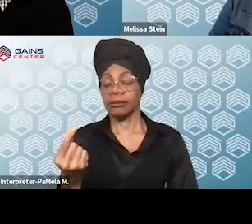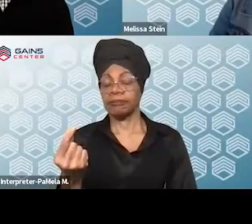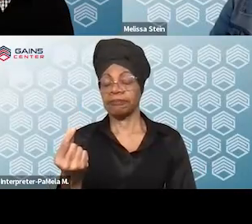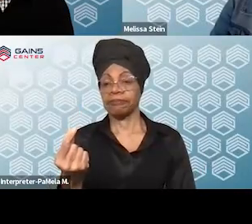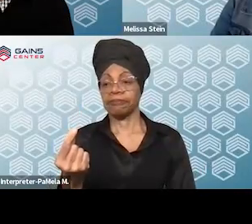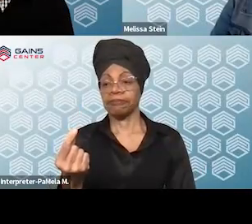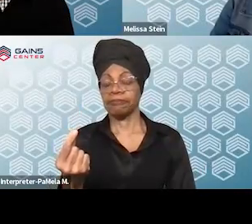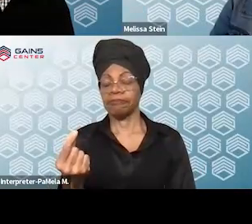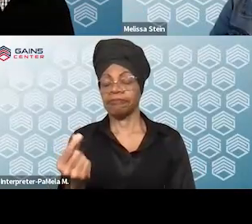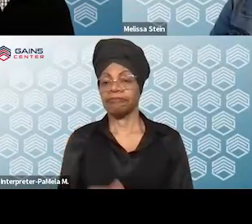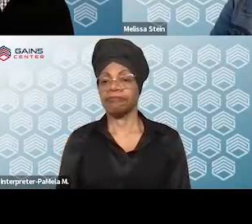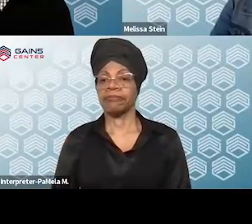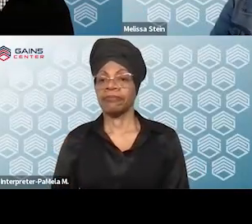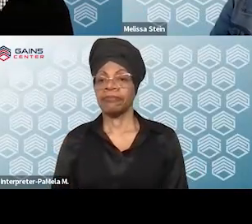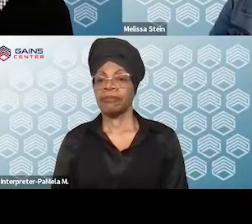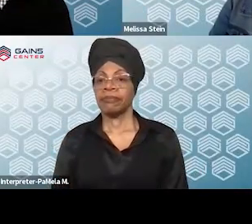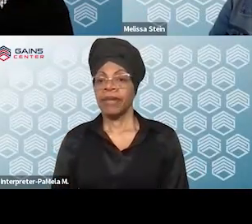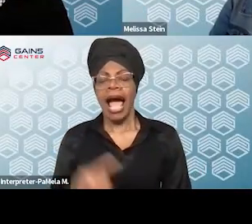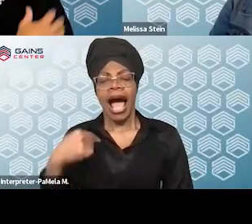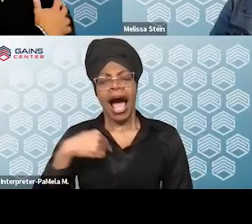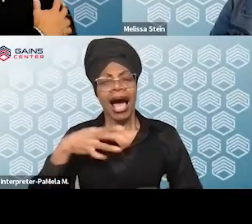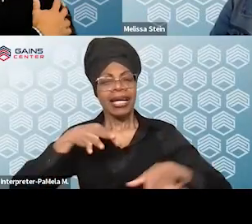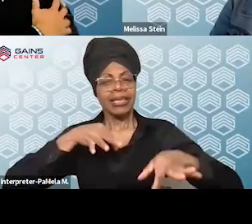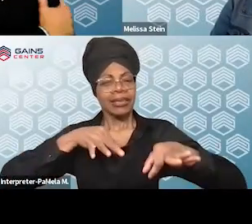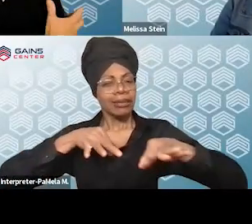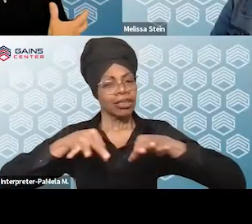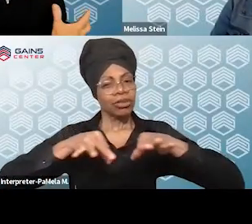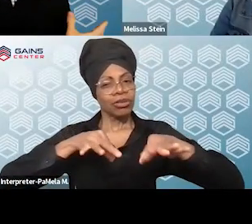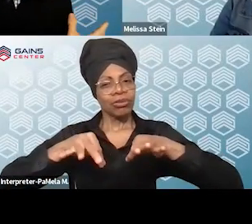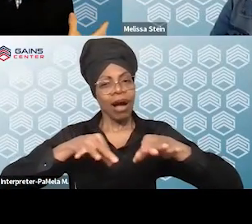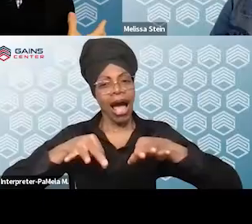It is, I describe it as an external bladder, right?